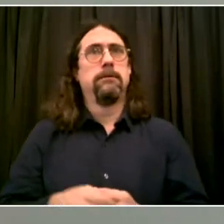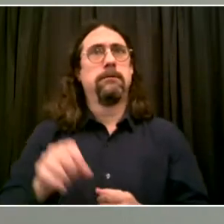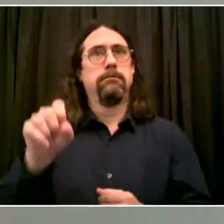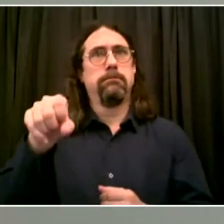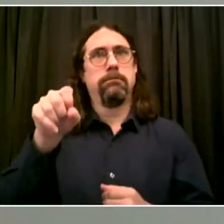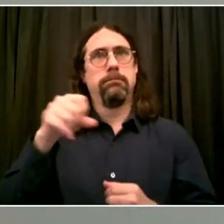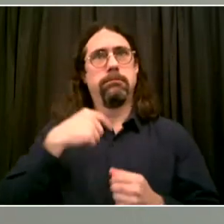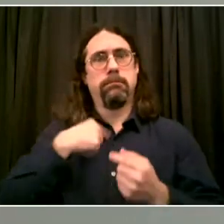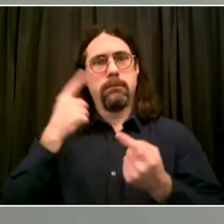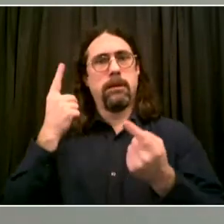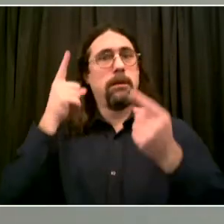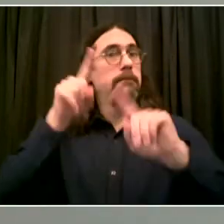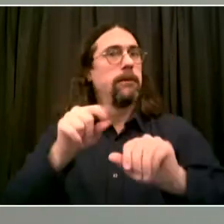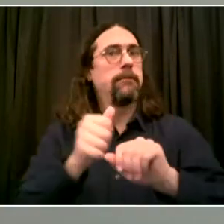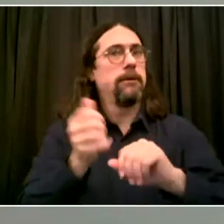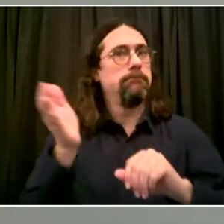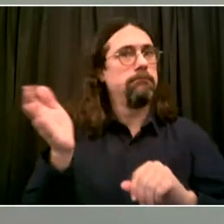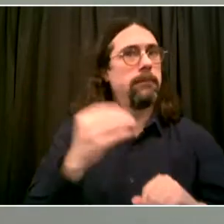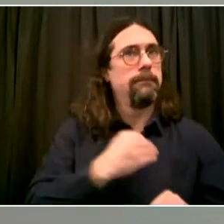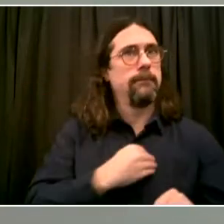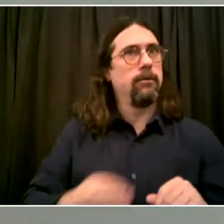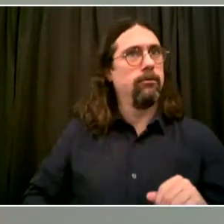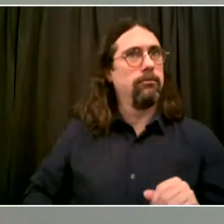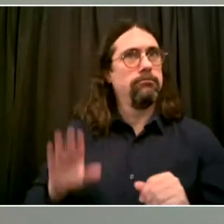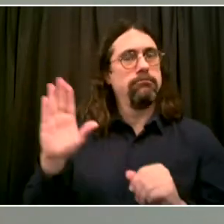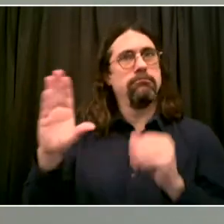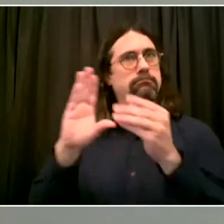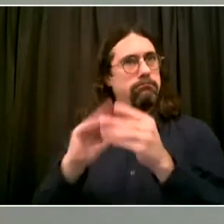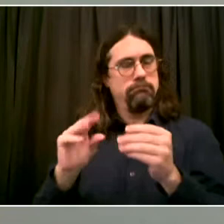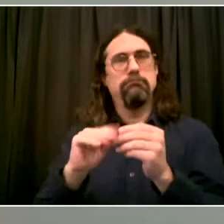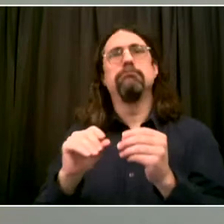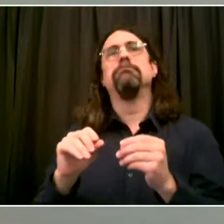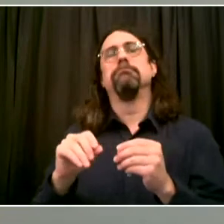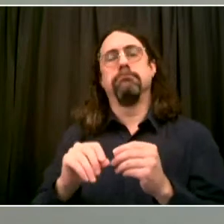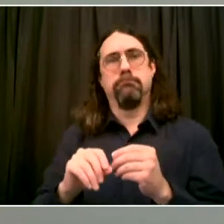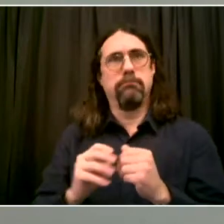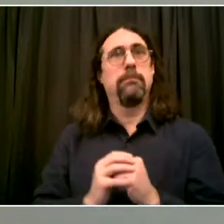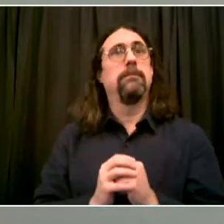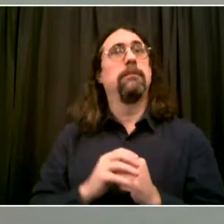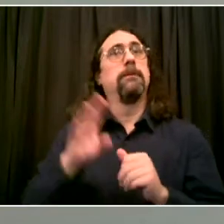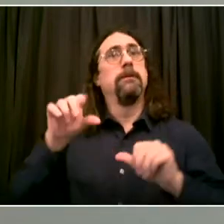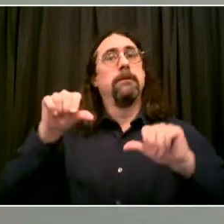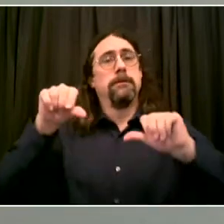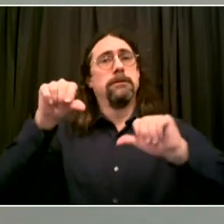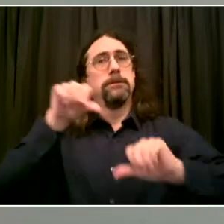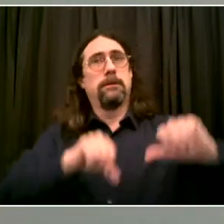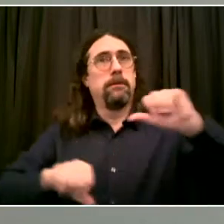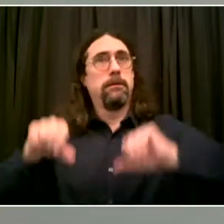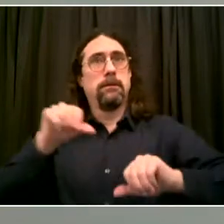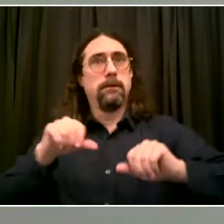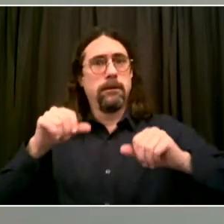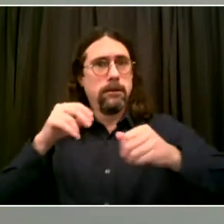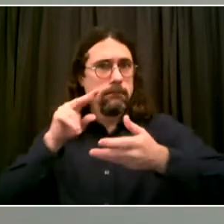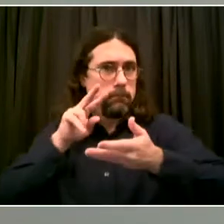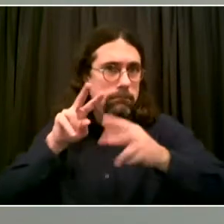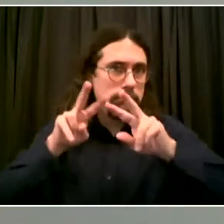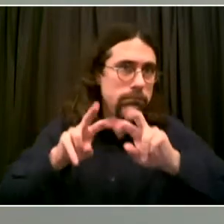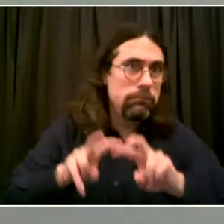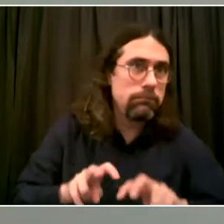LAST COMMENT. THERE IS A GAP